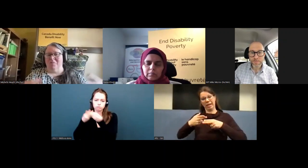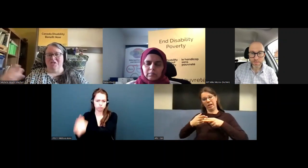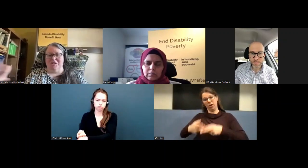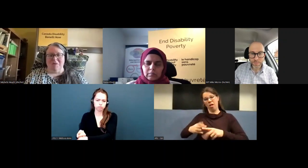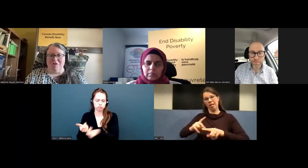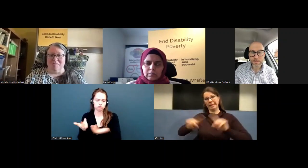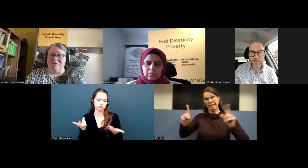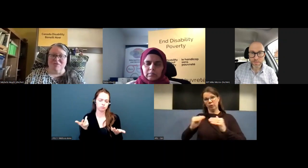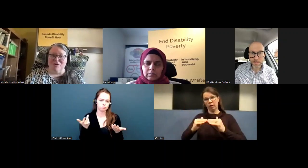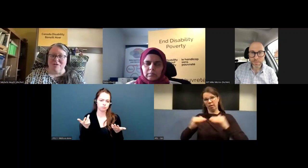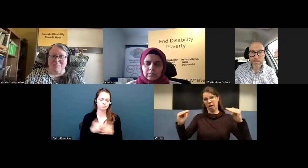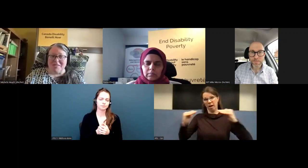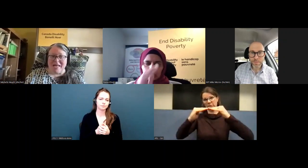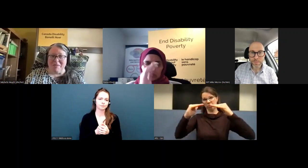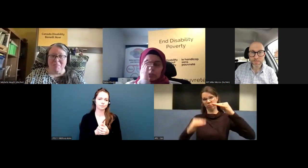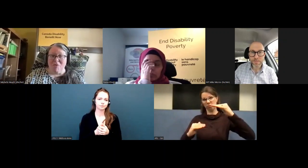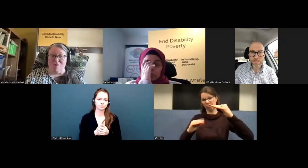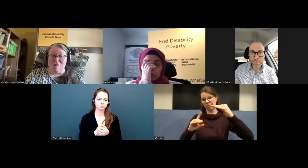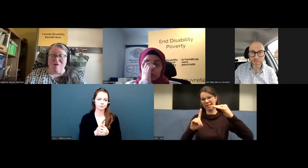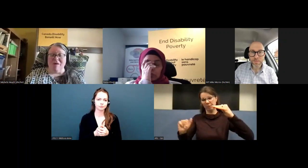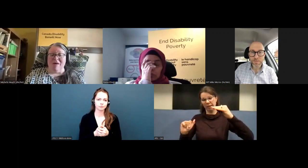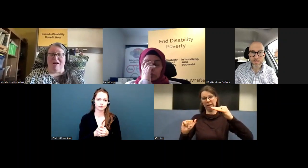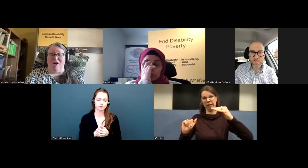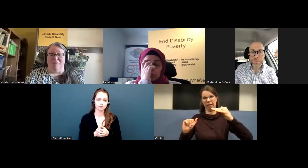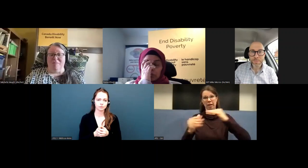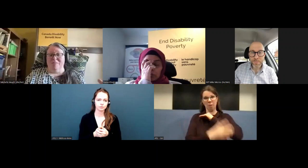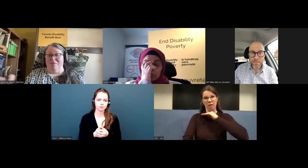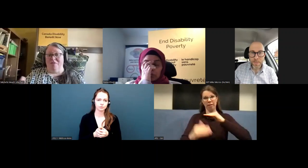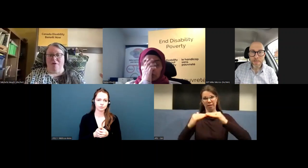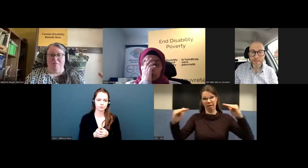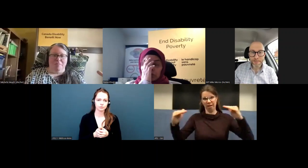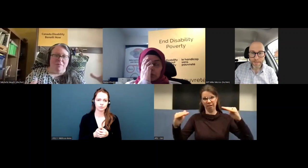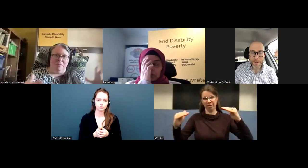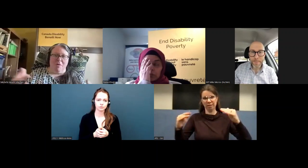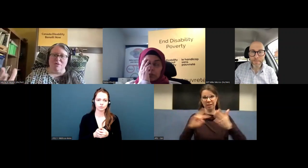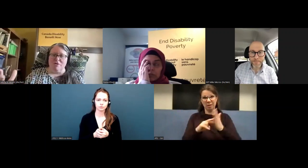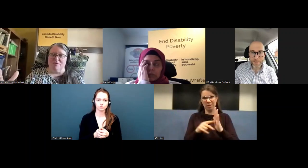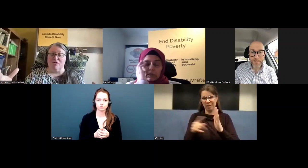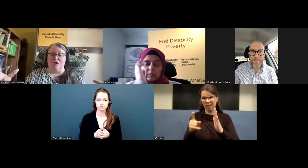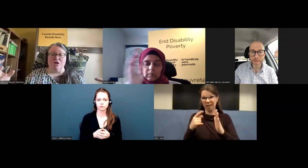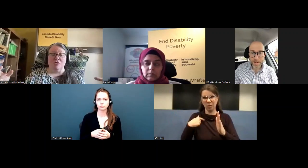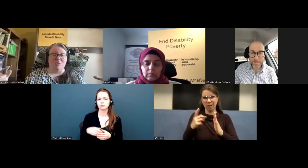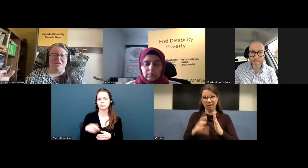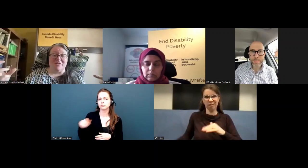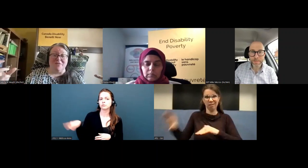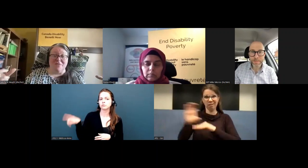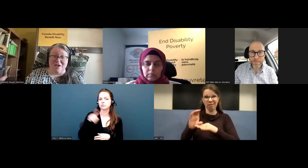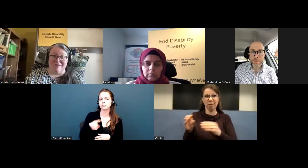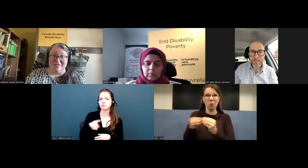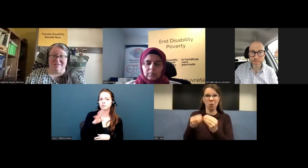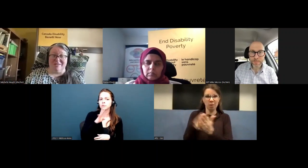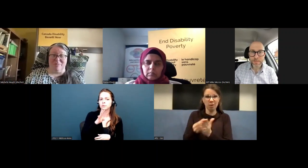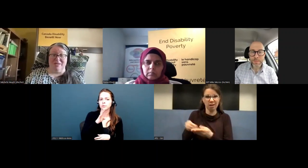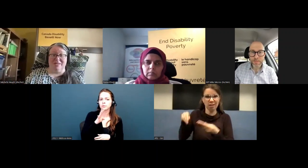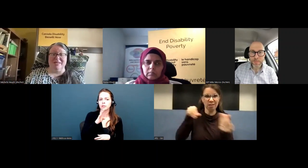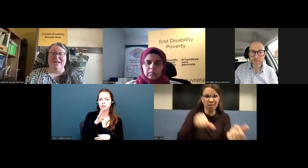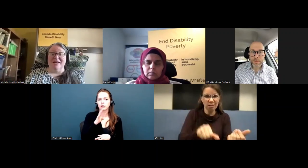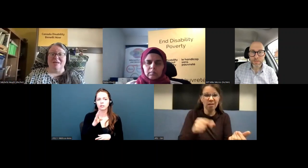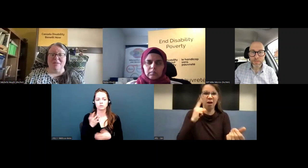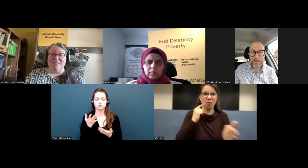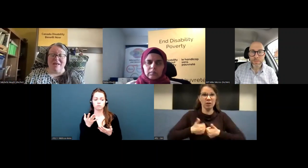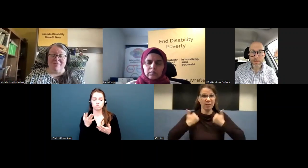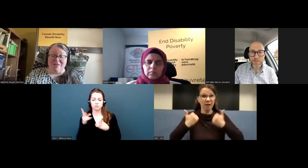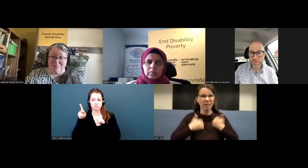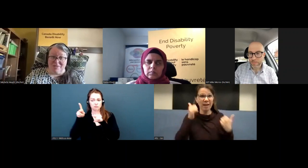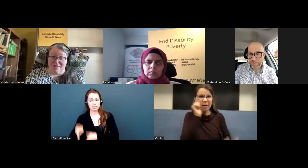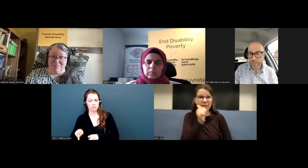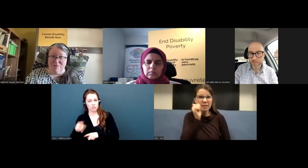CAN BE UP TO 40% MORE FOR MOST OF US AND THOSE WITH THE SEVEREST DISABILITIES CAN BE 70%